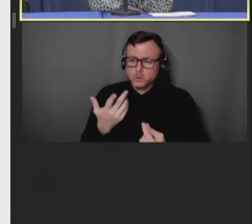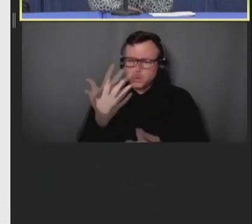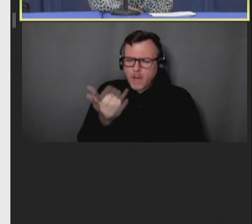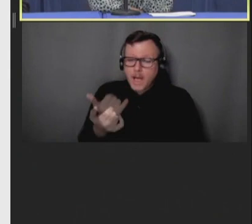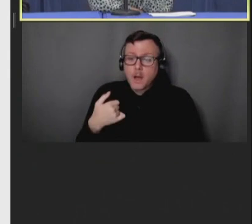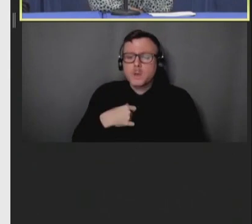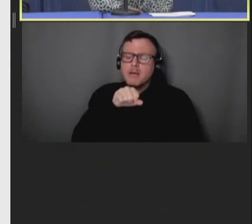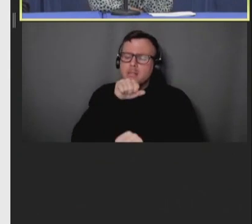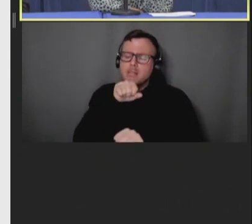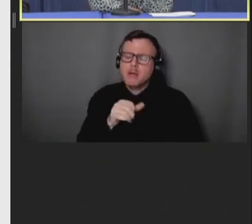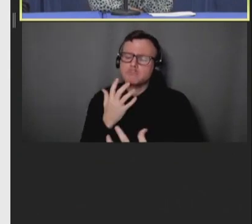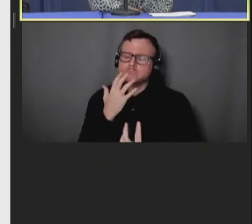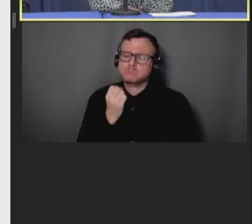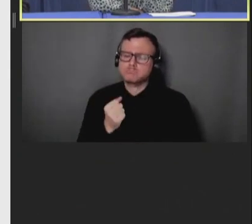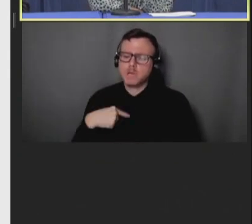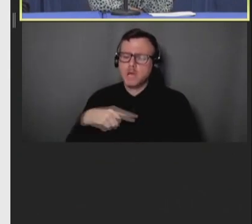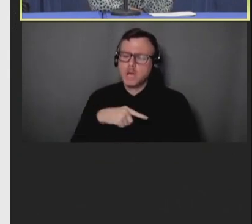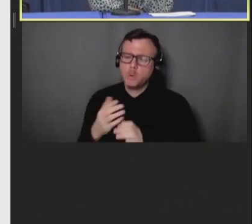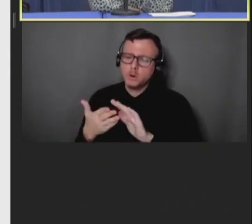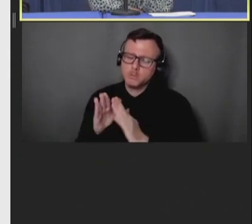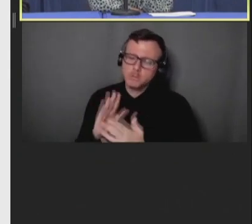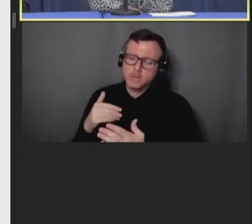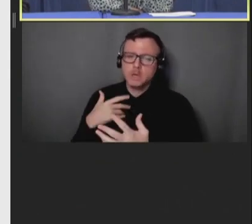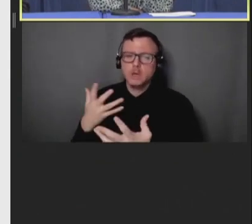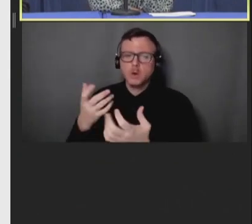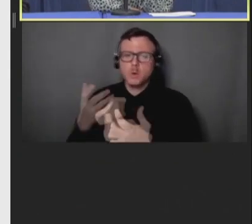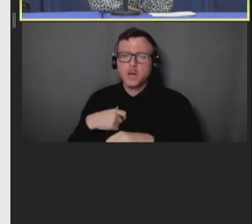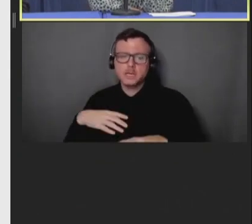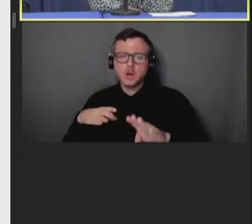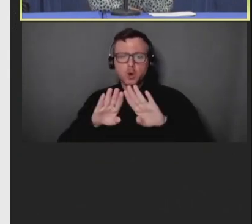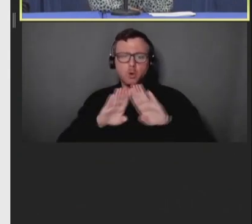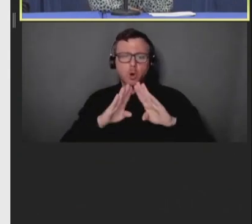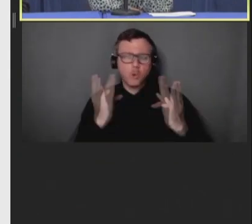and we wanted our doors open and our kids in schools and our businesses not to fail.